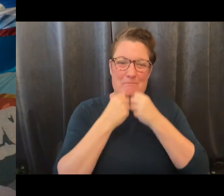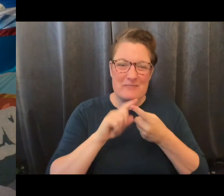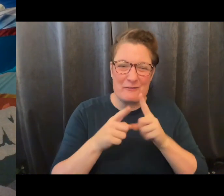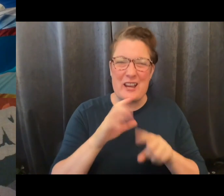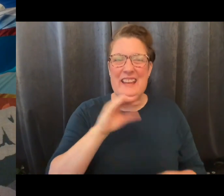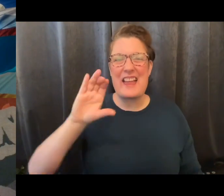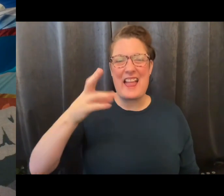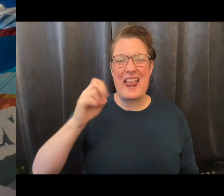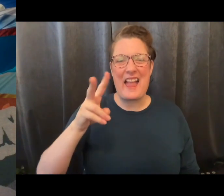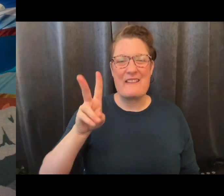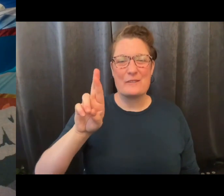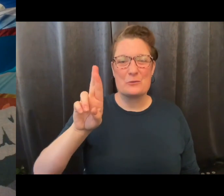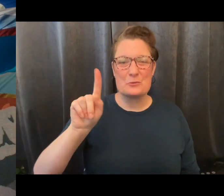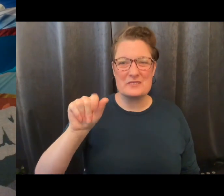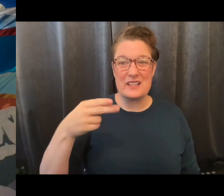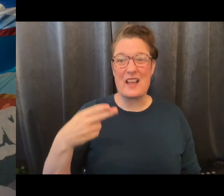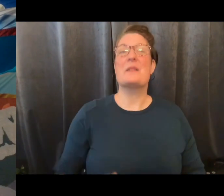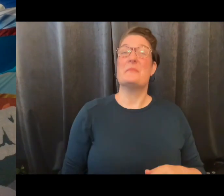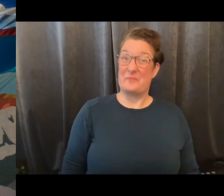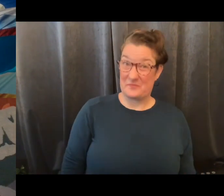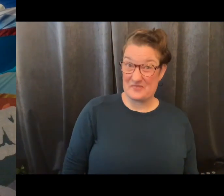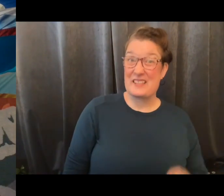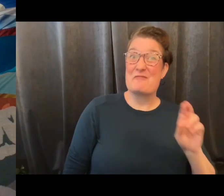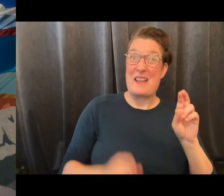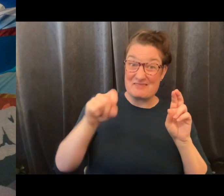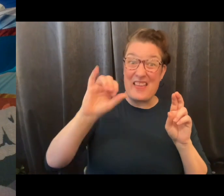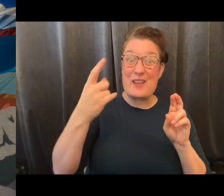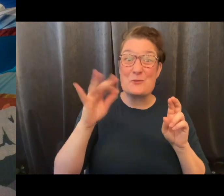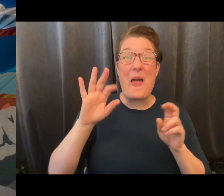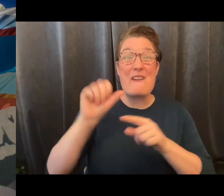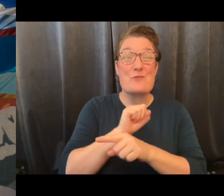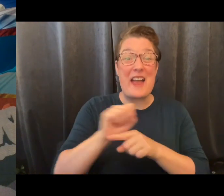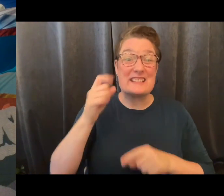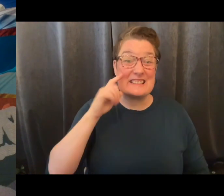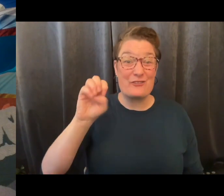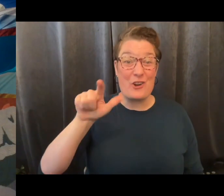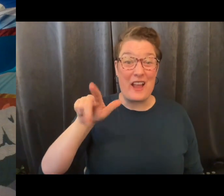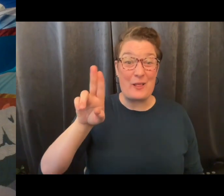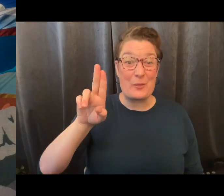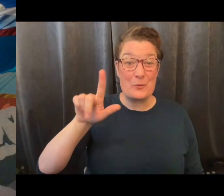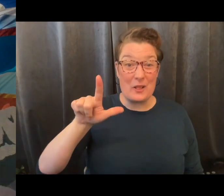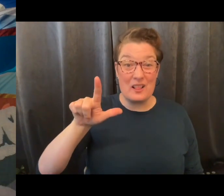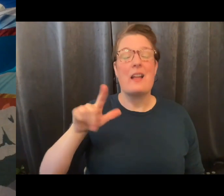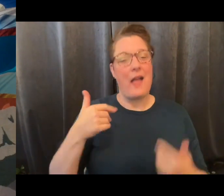And that is, that is one of the Elul practices, to have a partner to talk things through with.